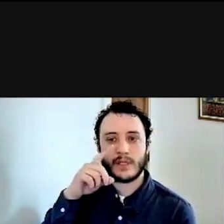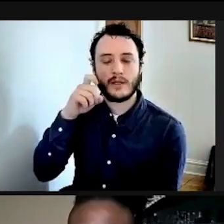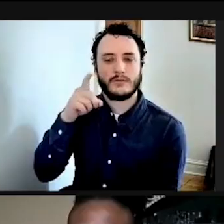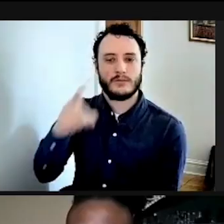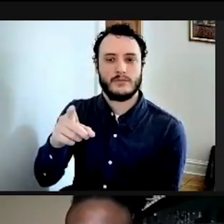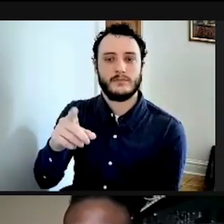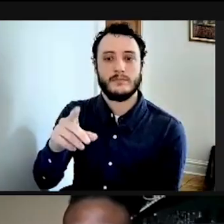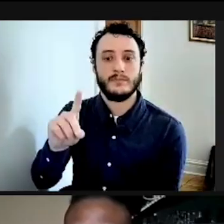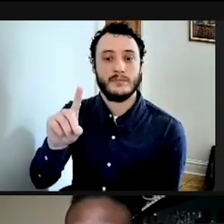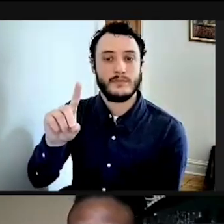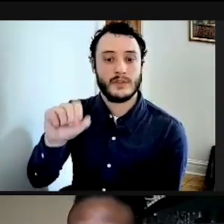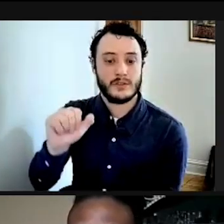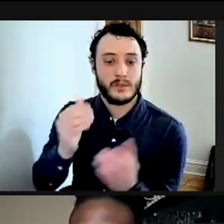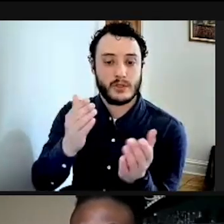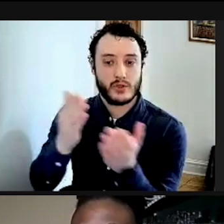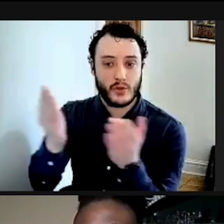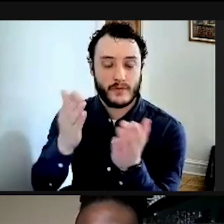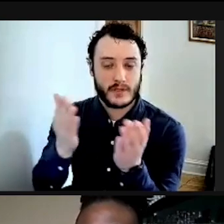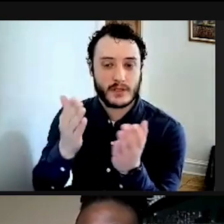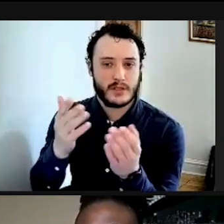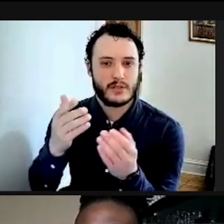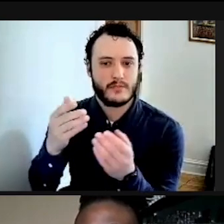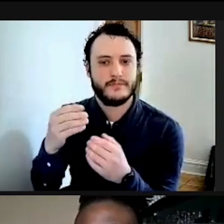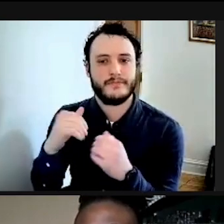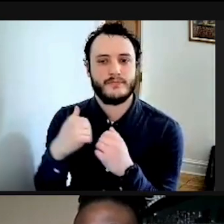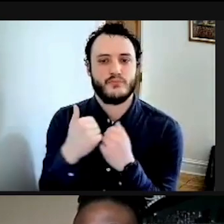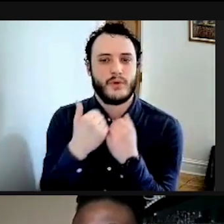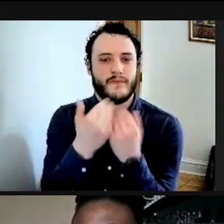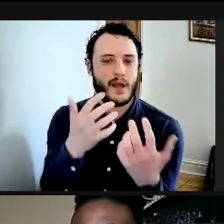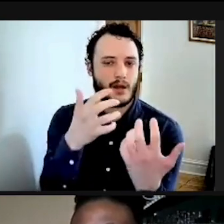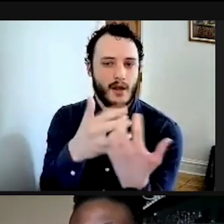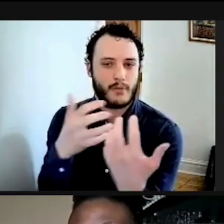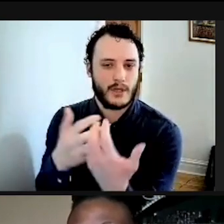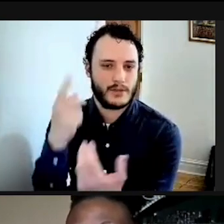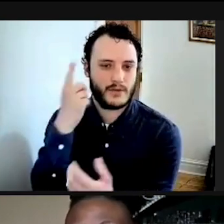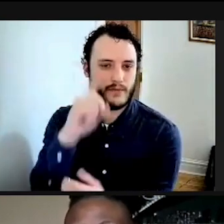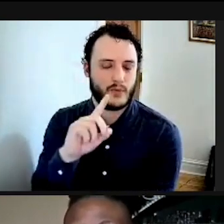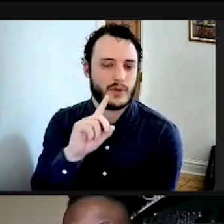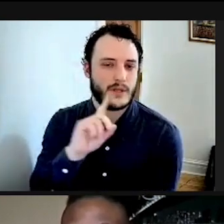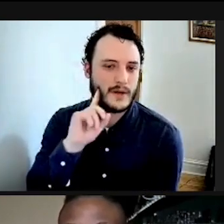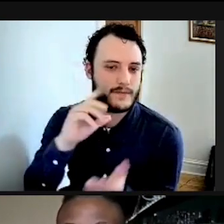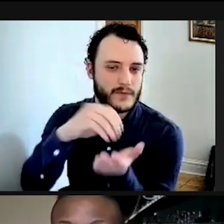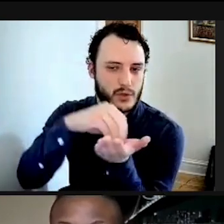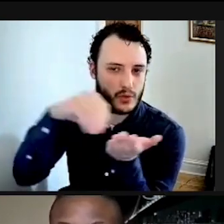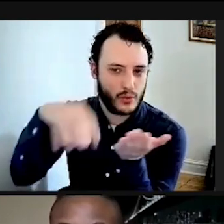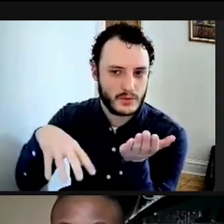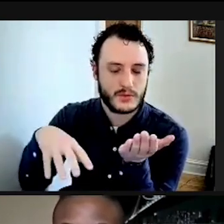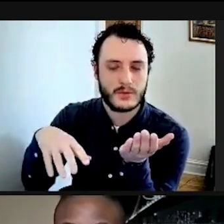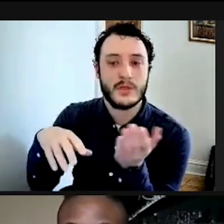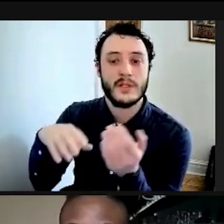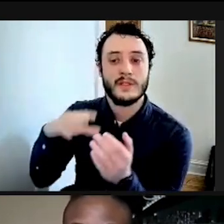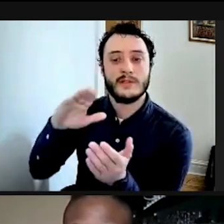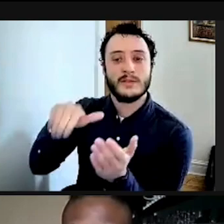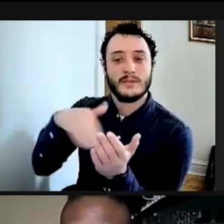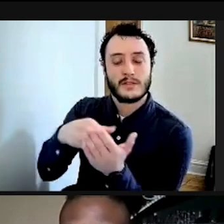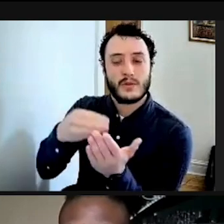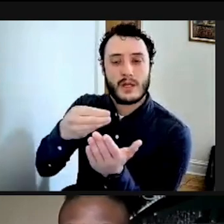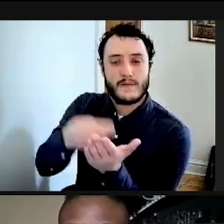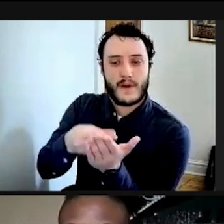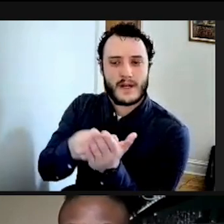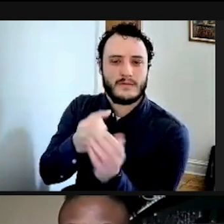we say that it's a best practice because